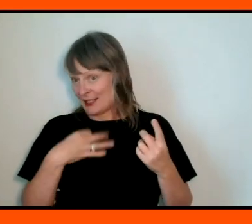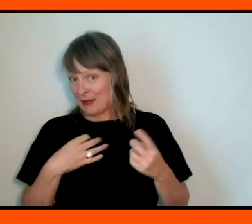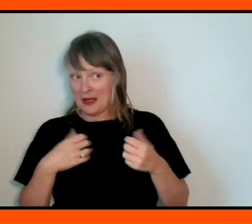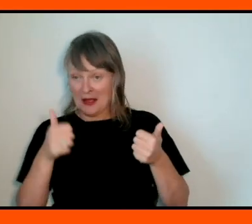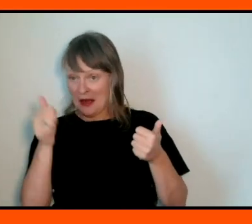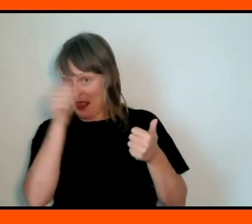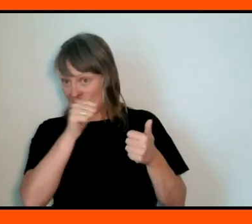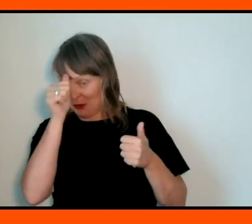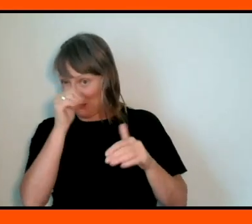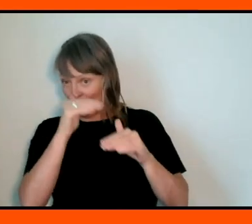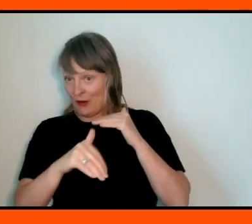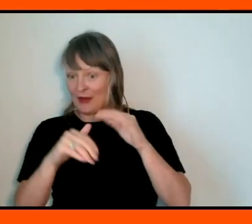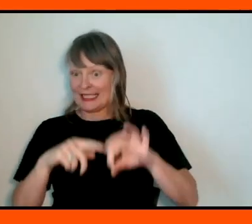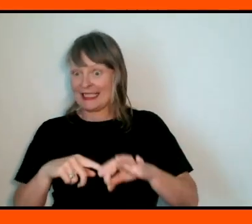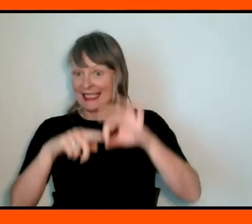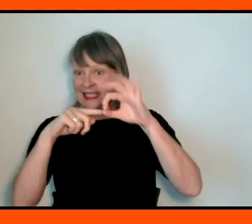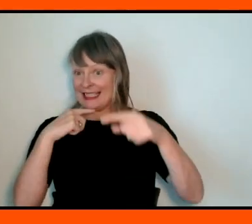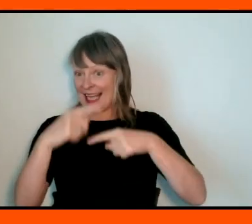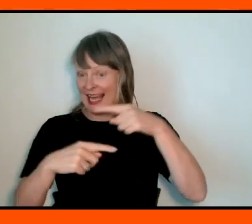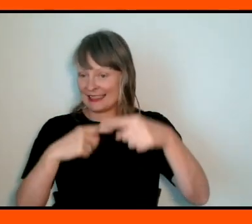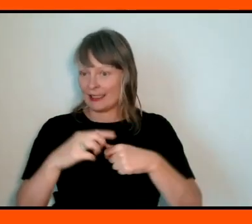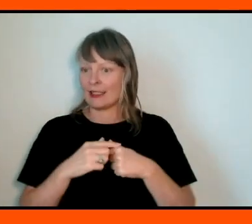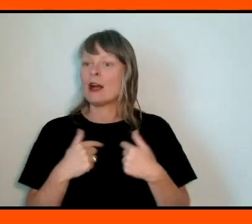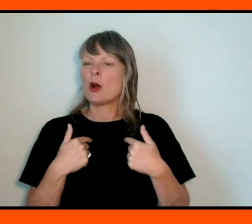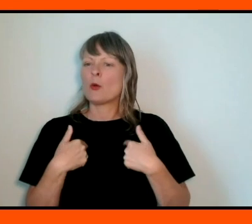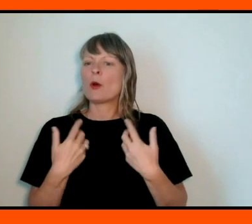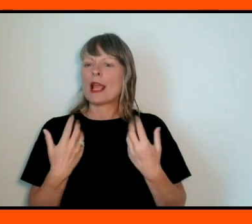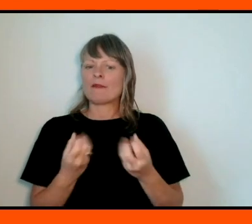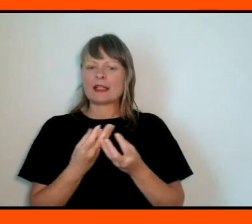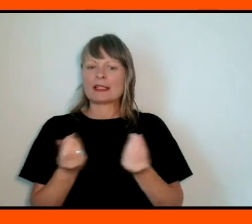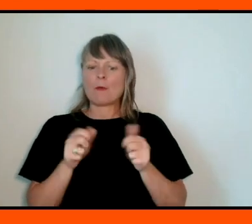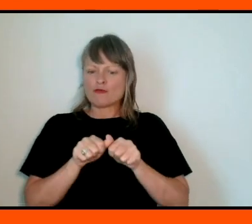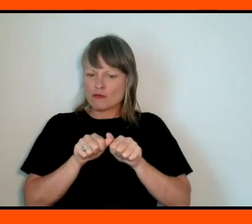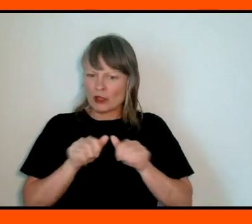We do still have some releases that are more complex and so we are working through them at the moment